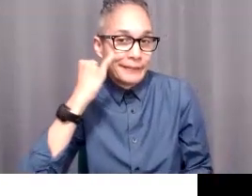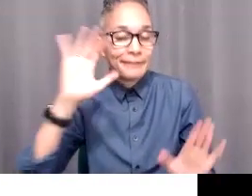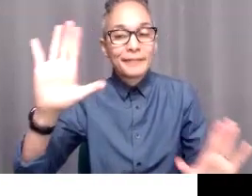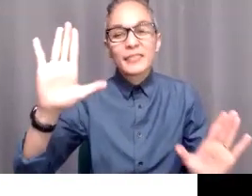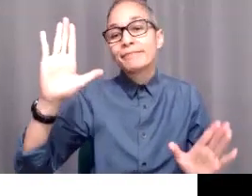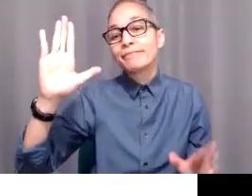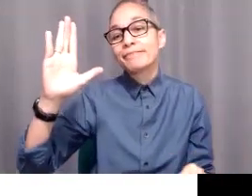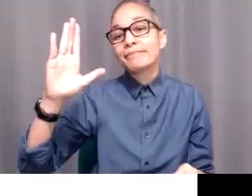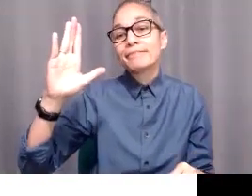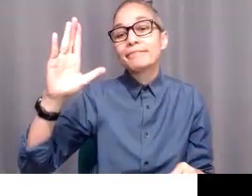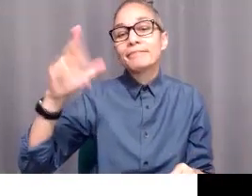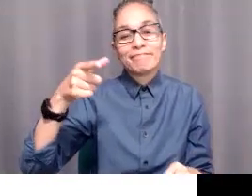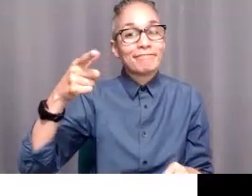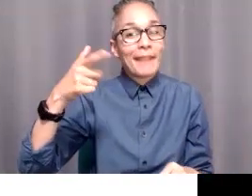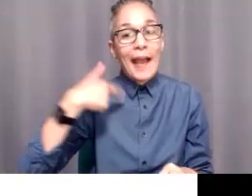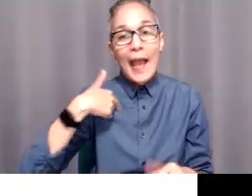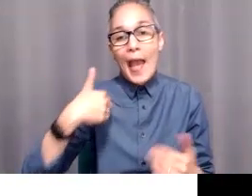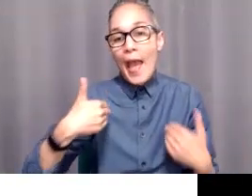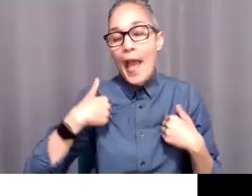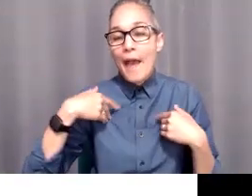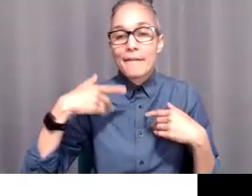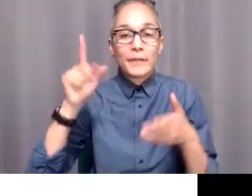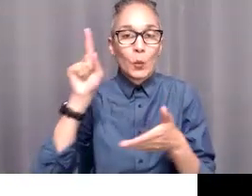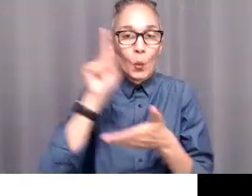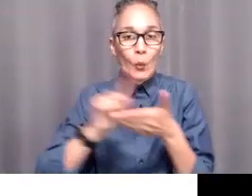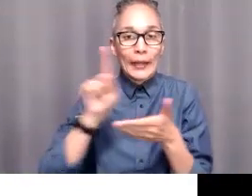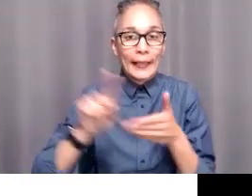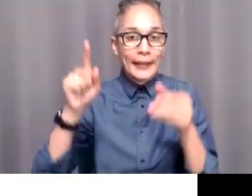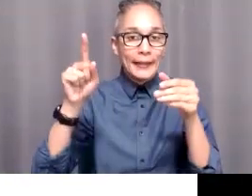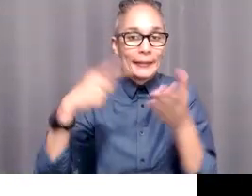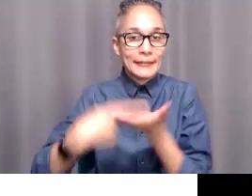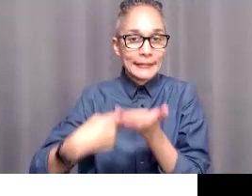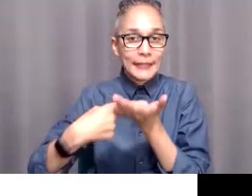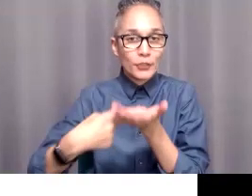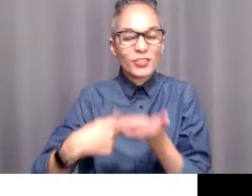you have your discussions per week and